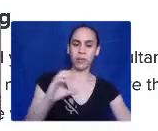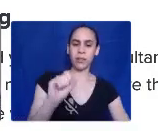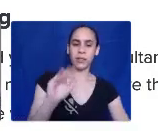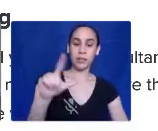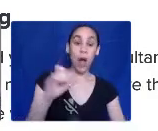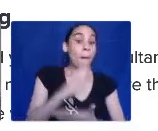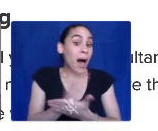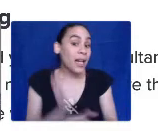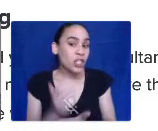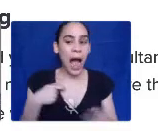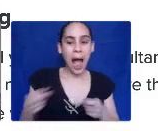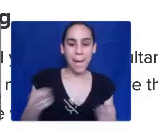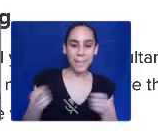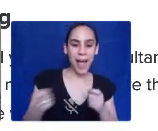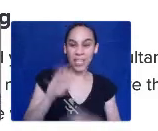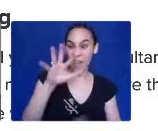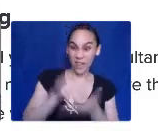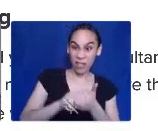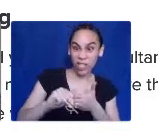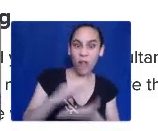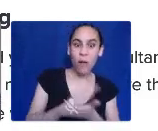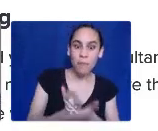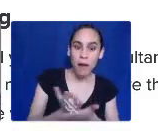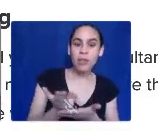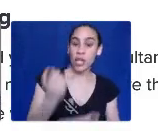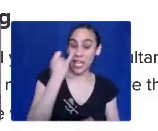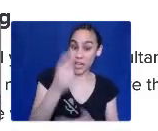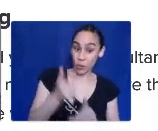000 budget this is a big one especially if you're someone like an ea where sometimes metrics are